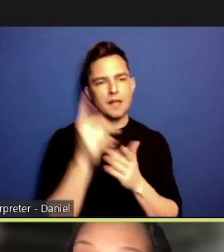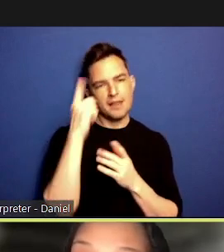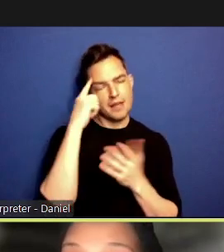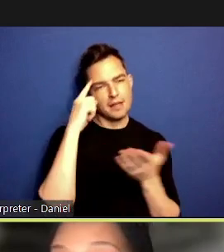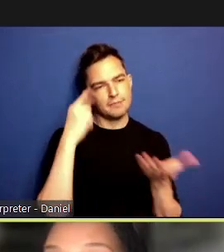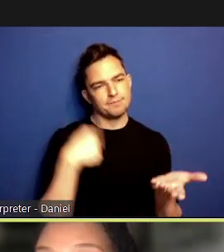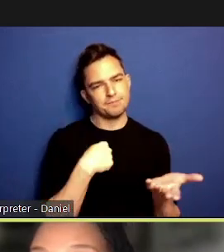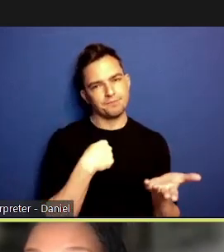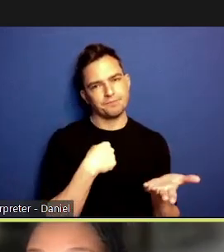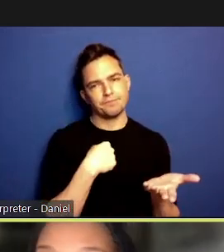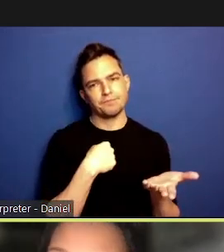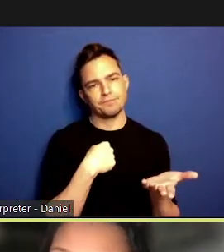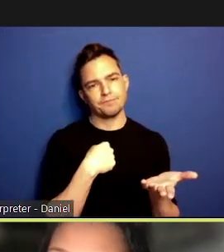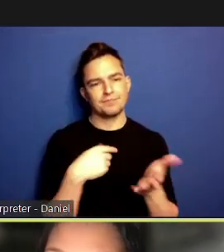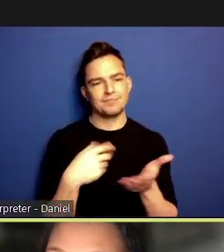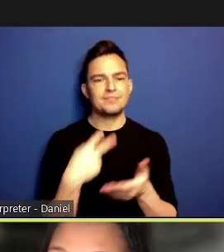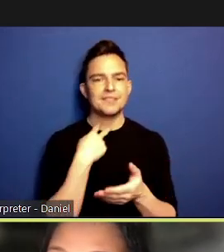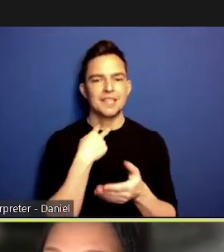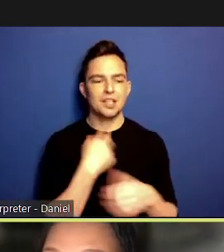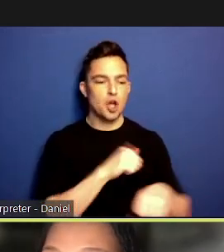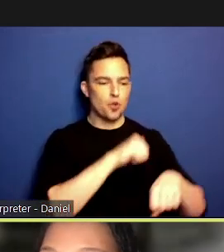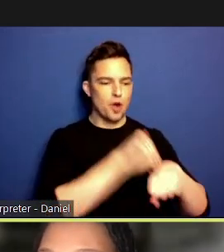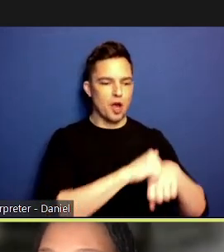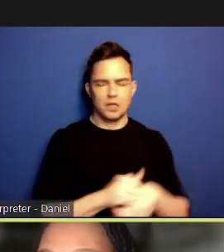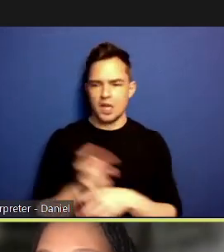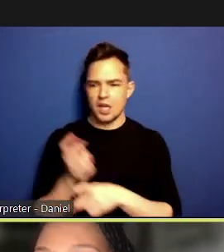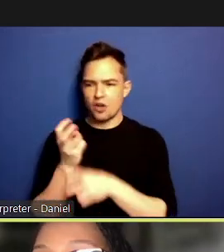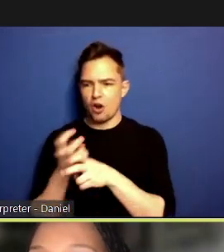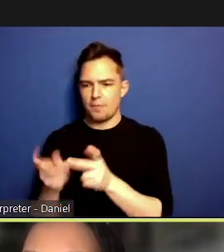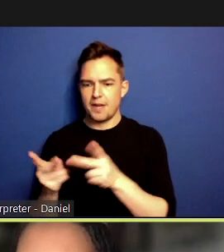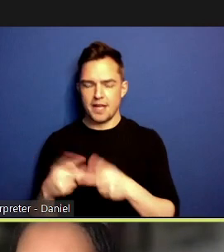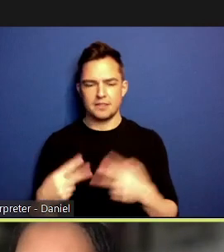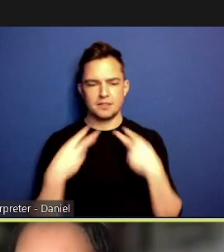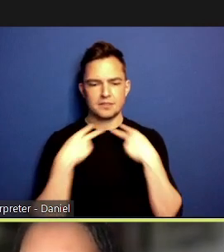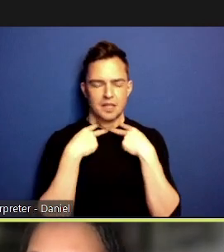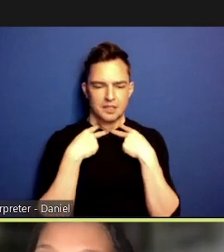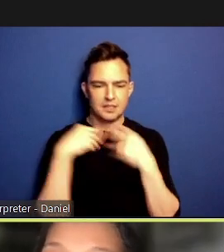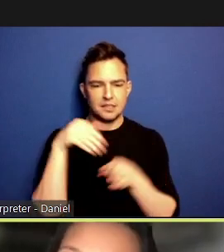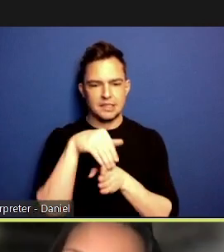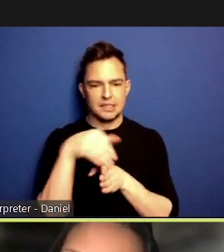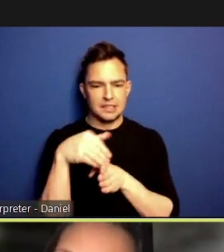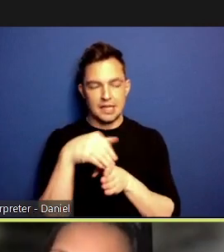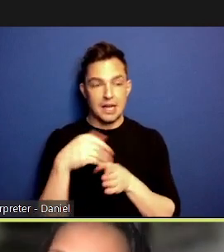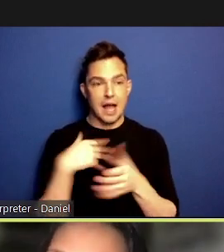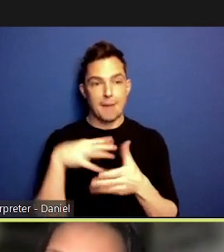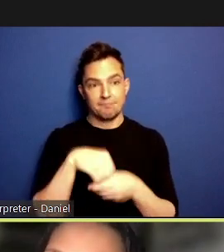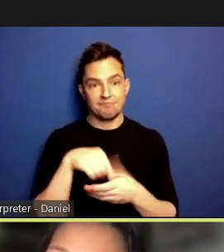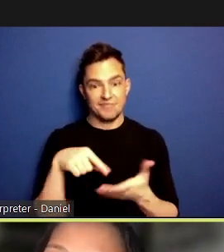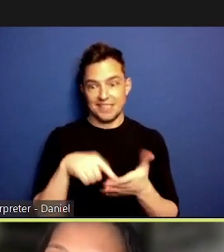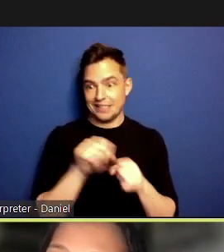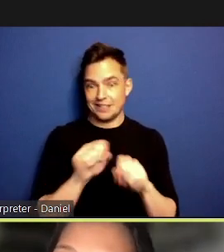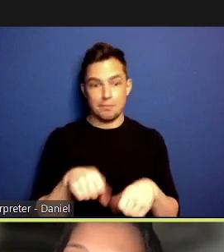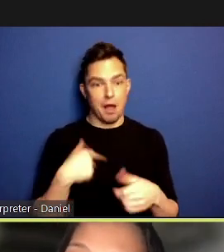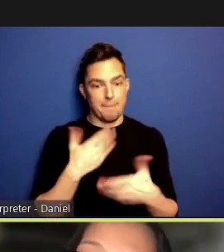a rock and a hard place because I'm part of the system. I am the system. You know, I go